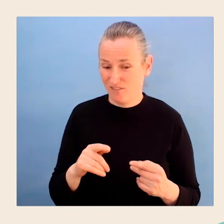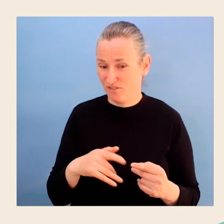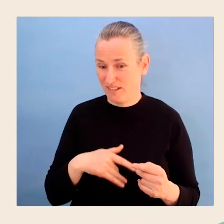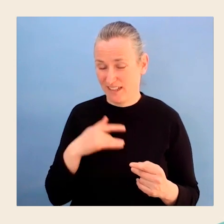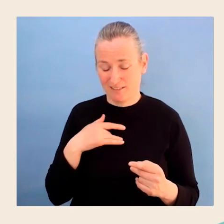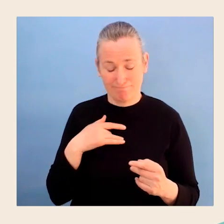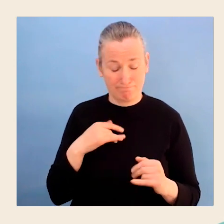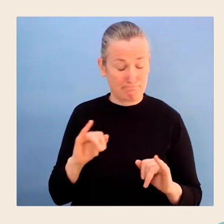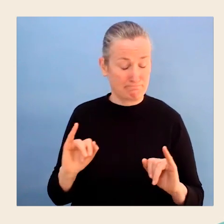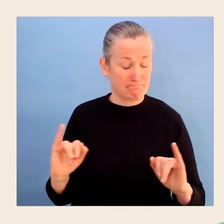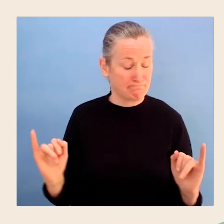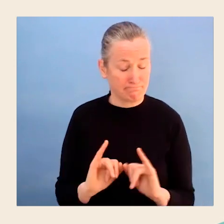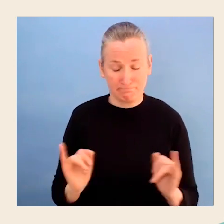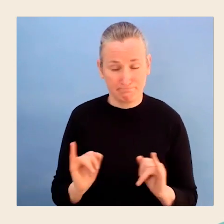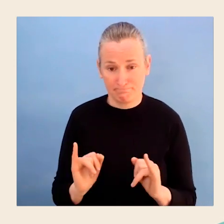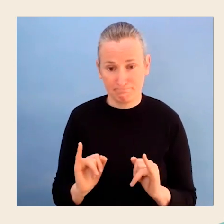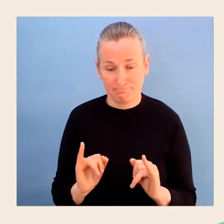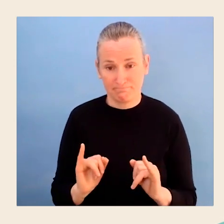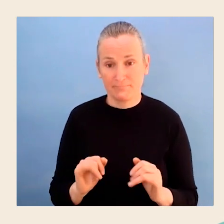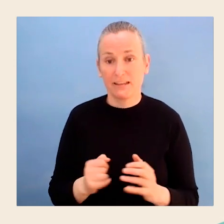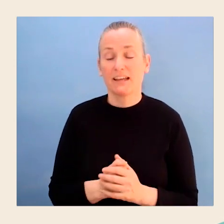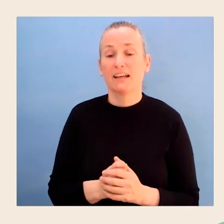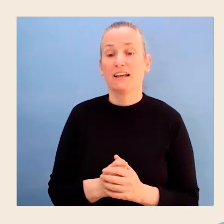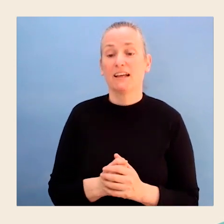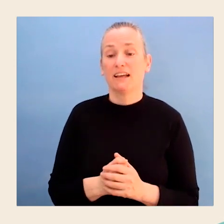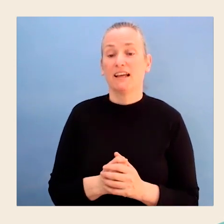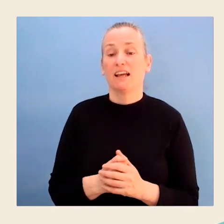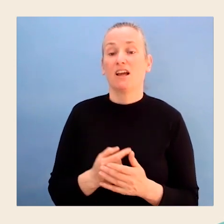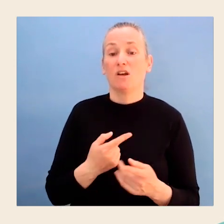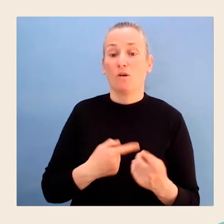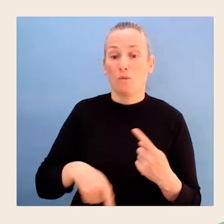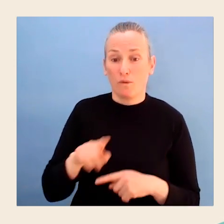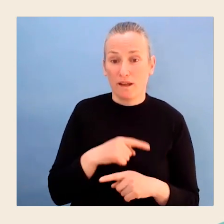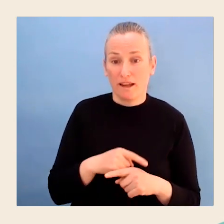and reinforcing of all of the structures of ableism